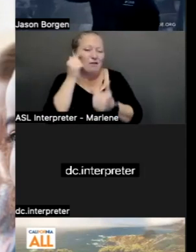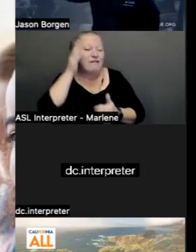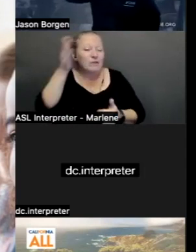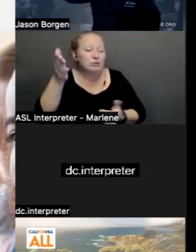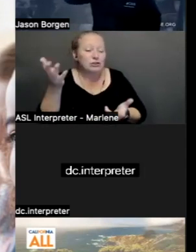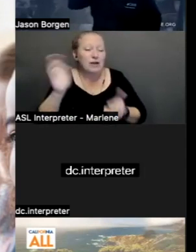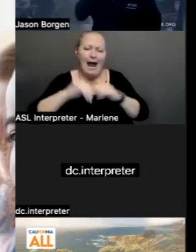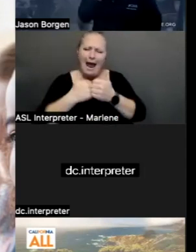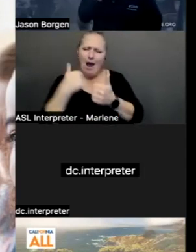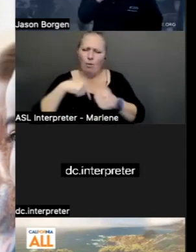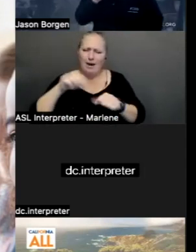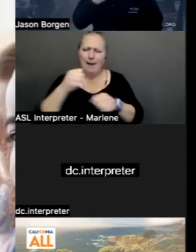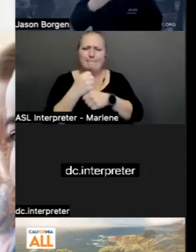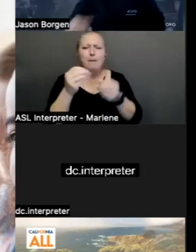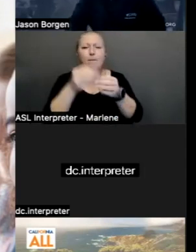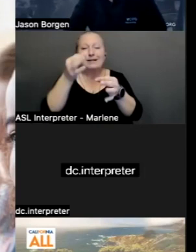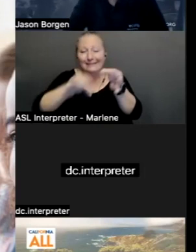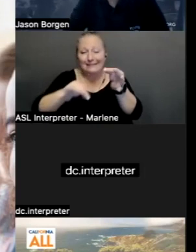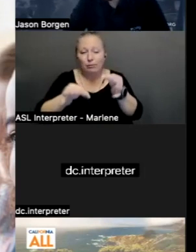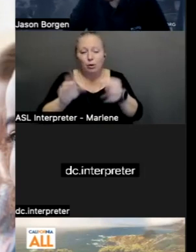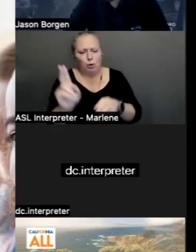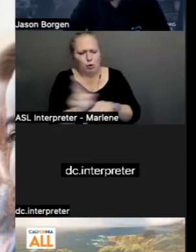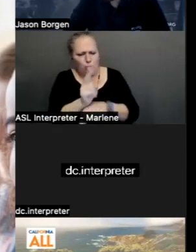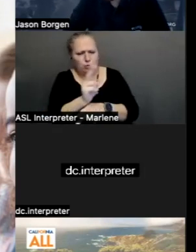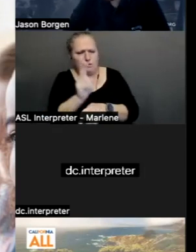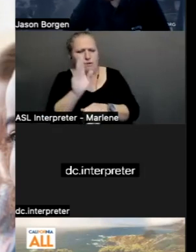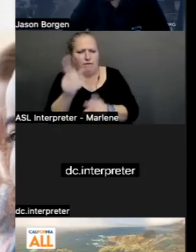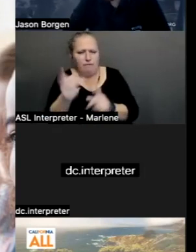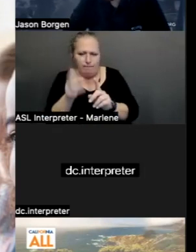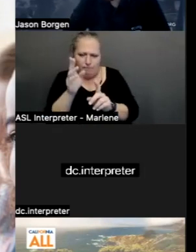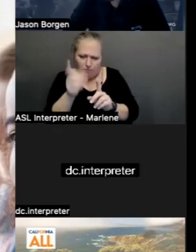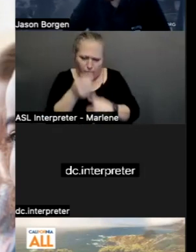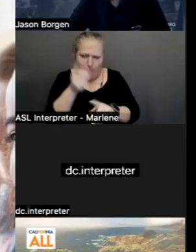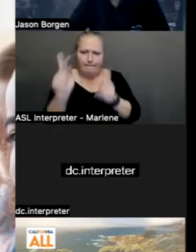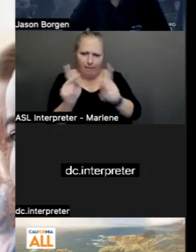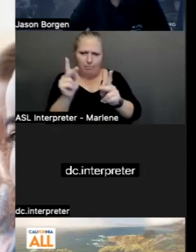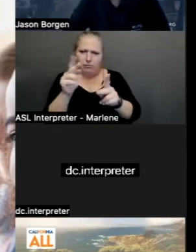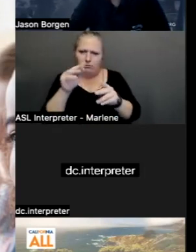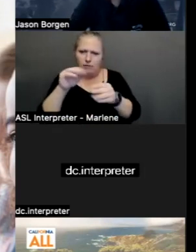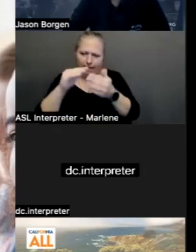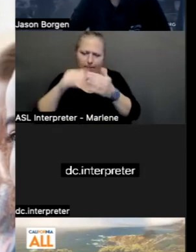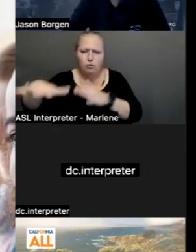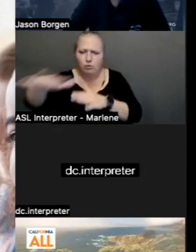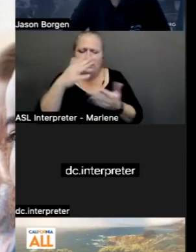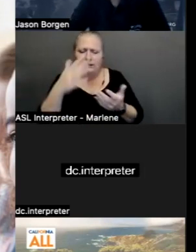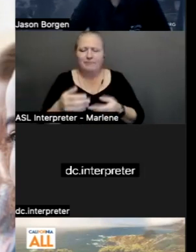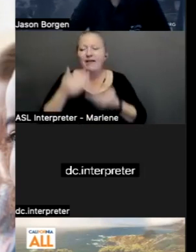keep it simple enough to be useful and utilized by the population at large. Thank you Bill. Are